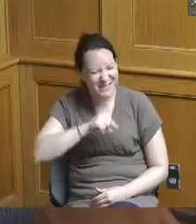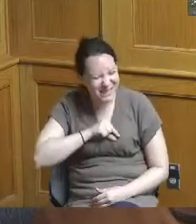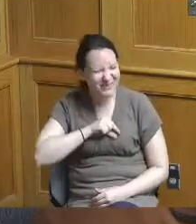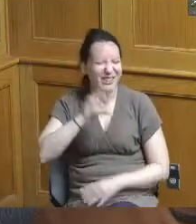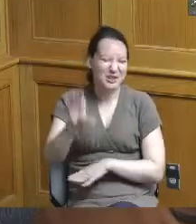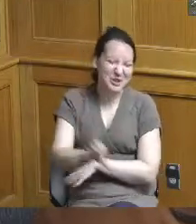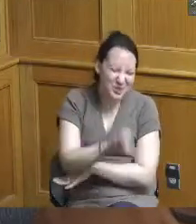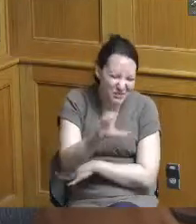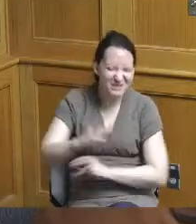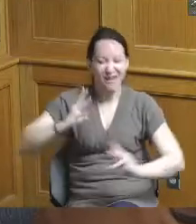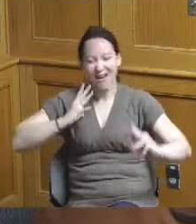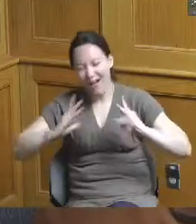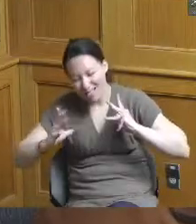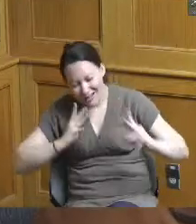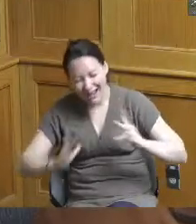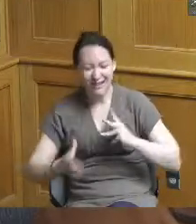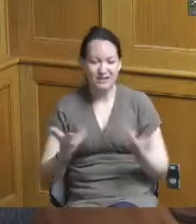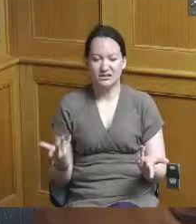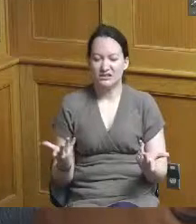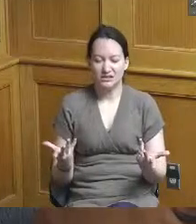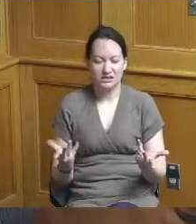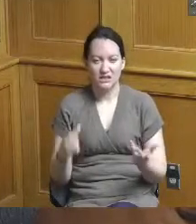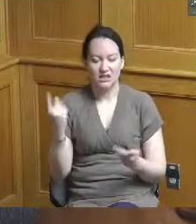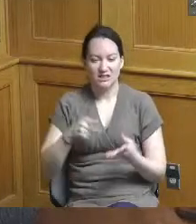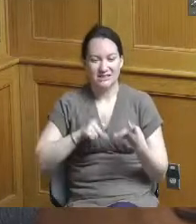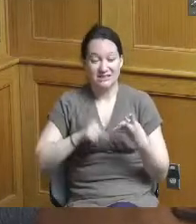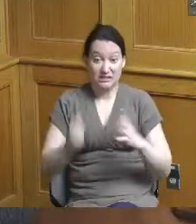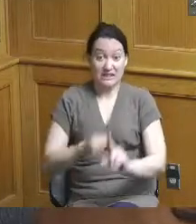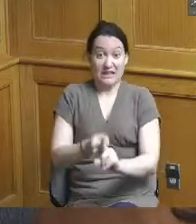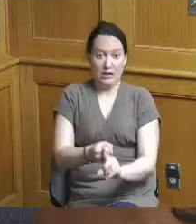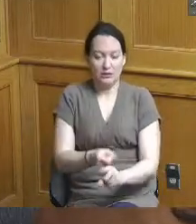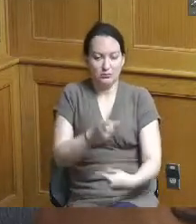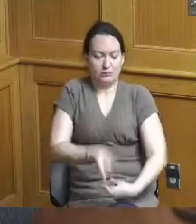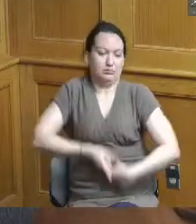very tough to have something coming in the fourth quarter so one of the things I would like to see